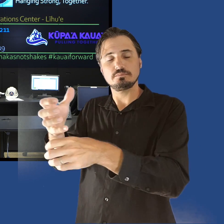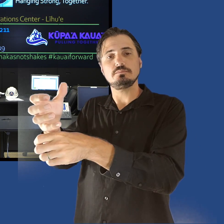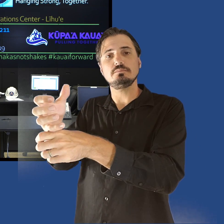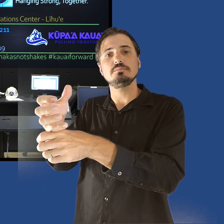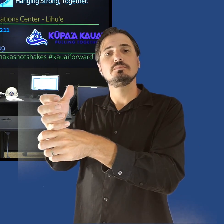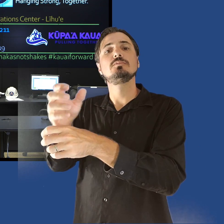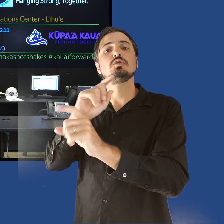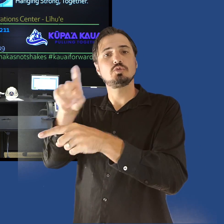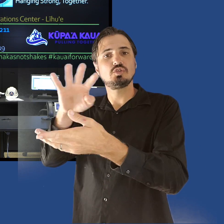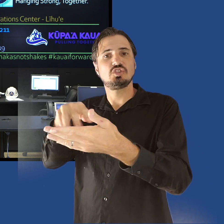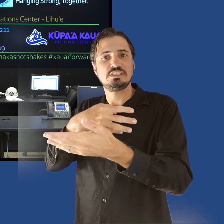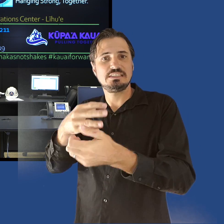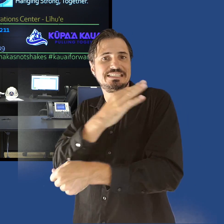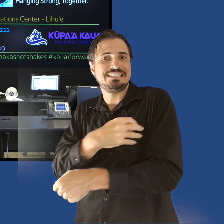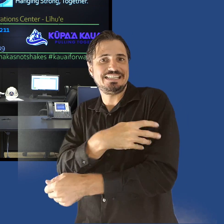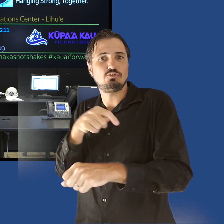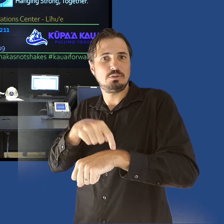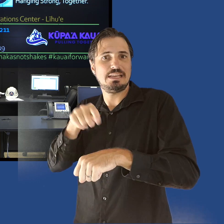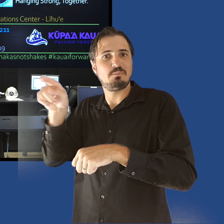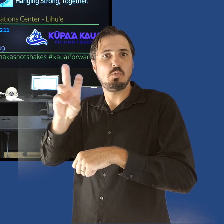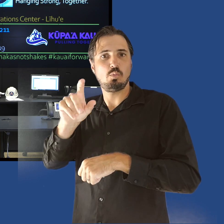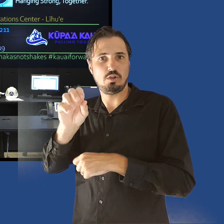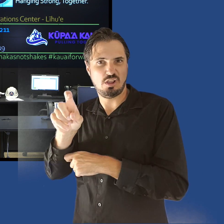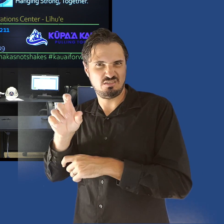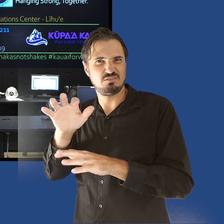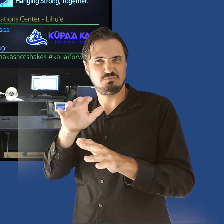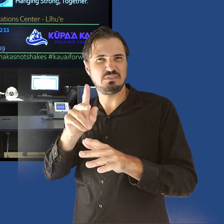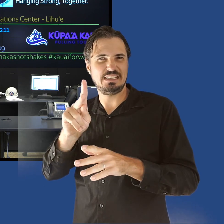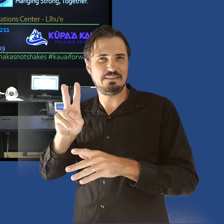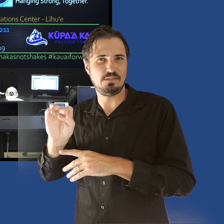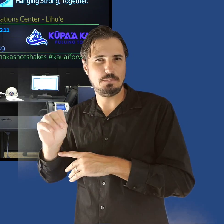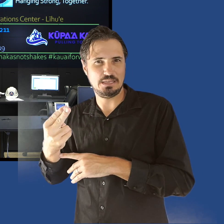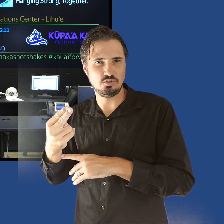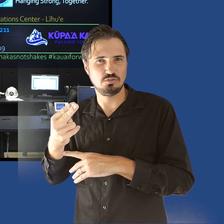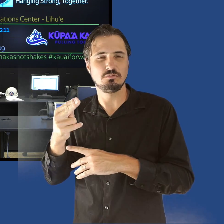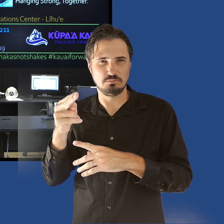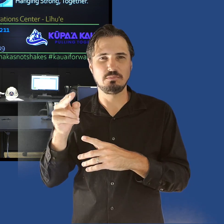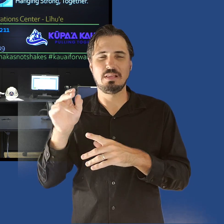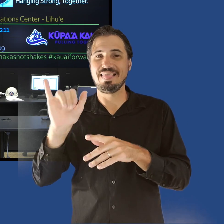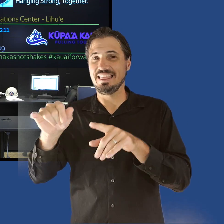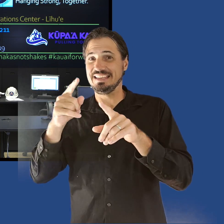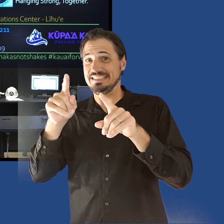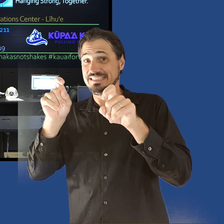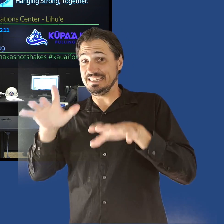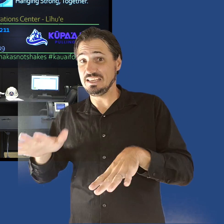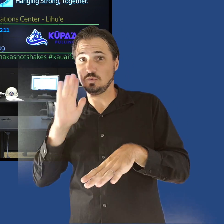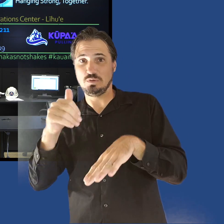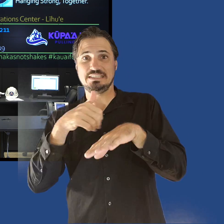The blood sample is then sent to Oahu and the results of that test will be shared with the individual and their physician.